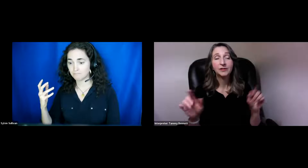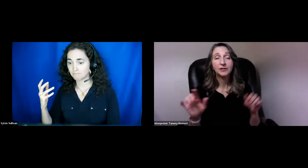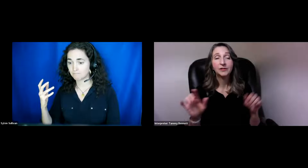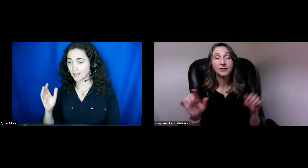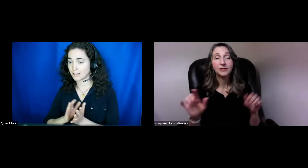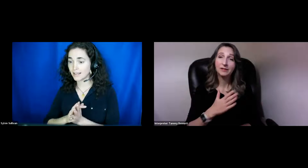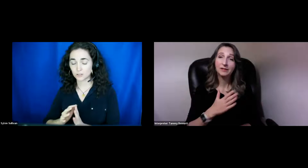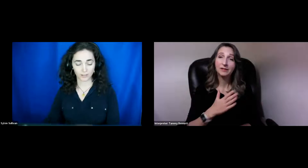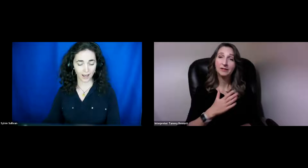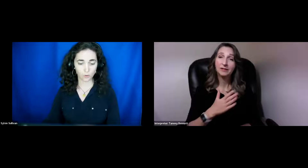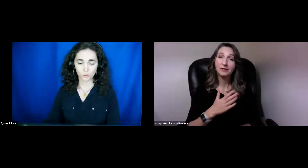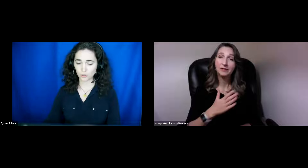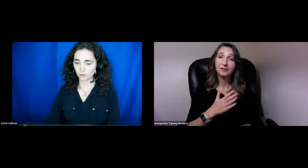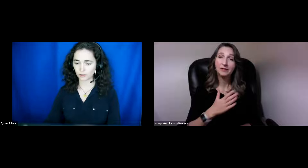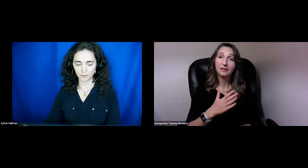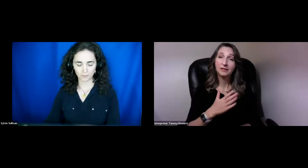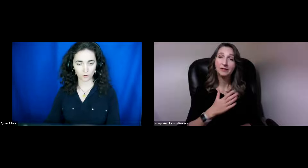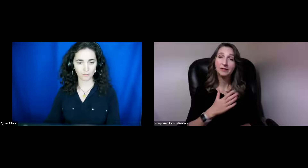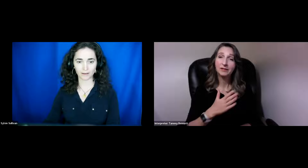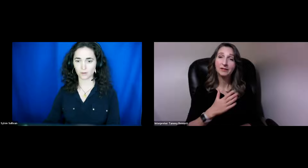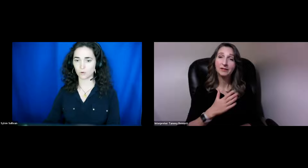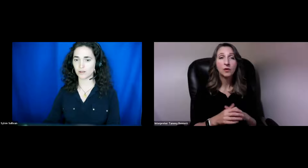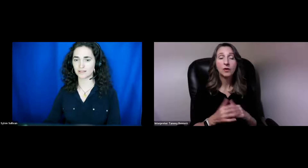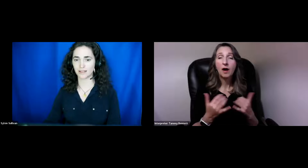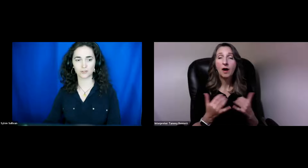Yes. So now I want to know a little bit more about who is here today.